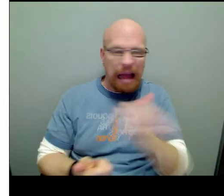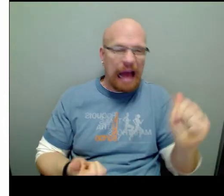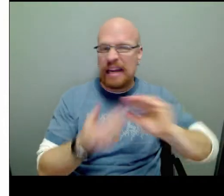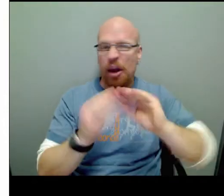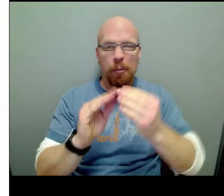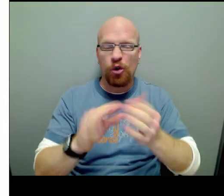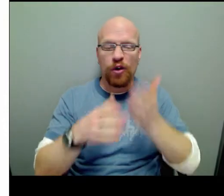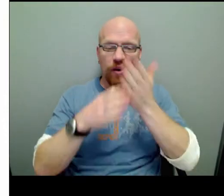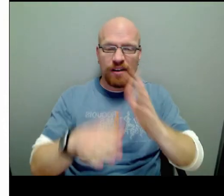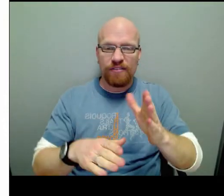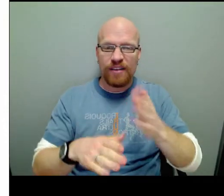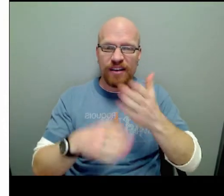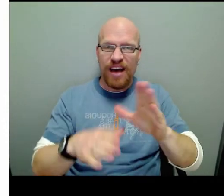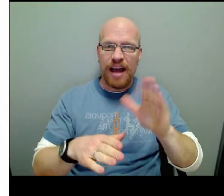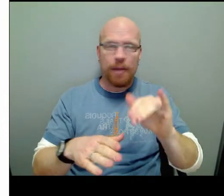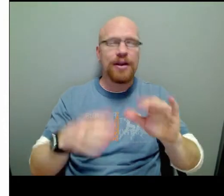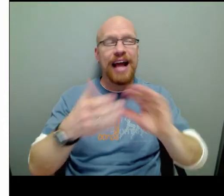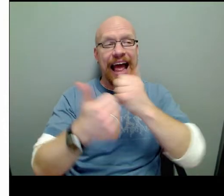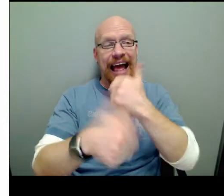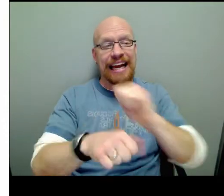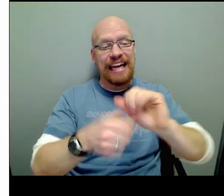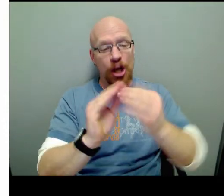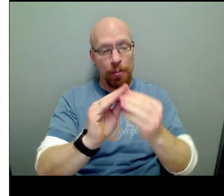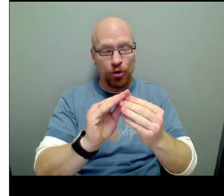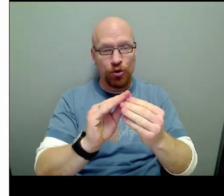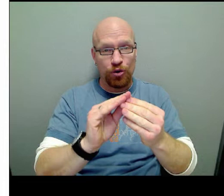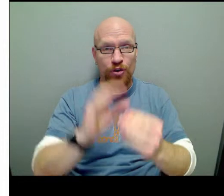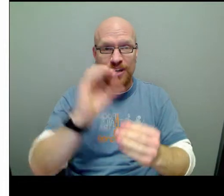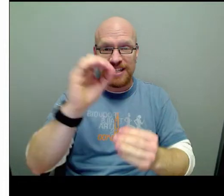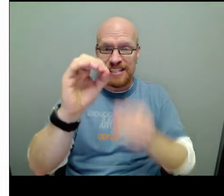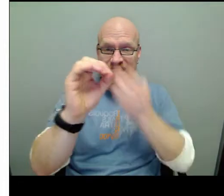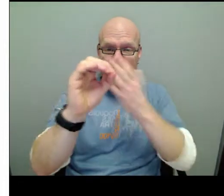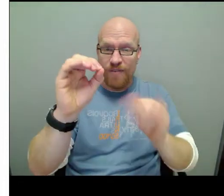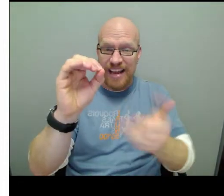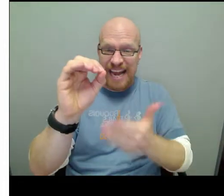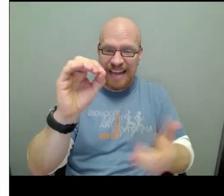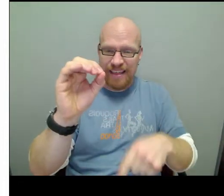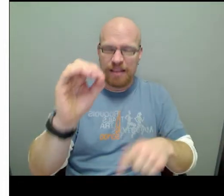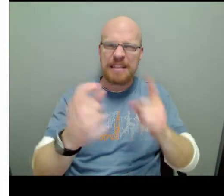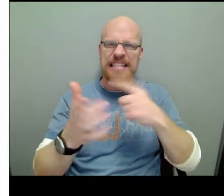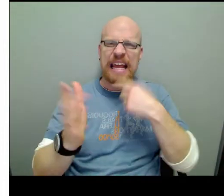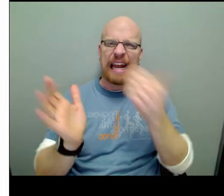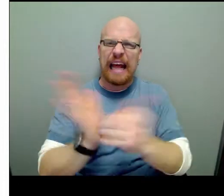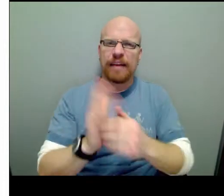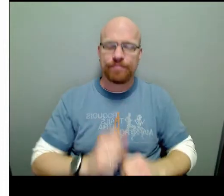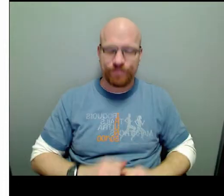Any number divided -- - wait. Any number -- so we divide anything -- let me say it again.